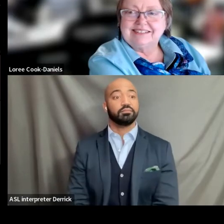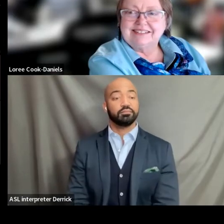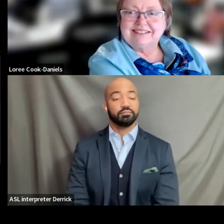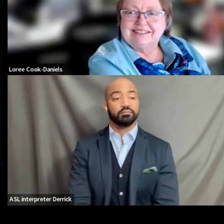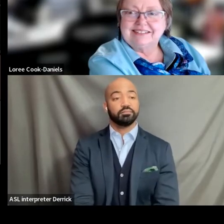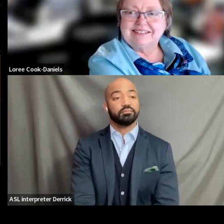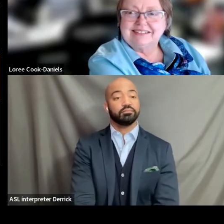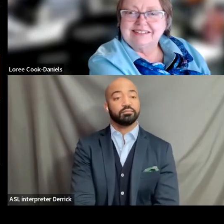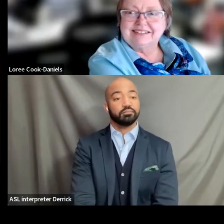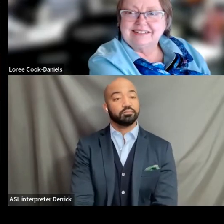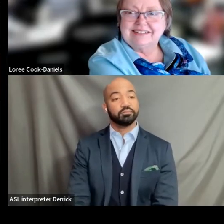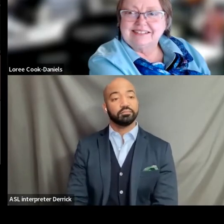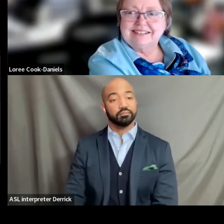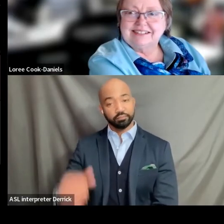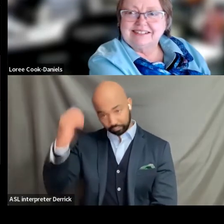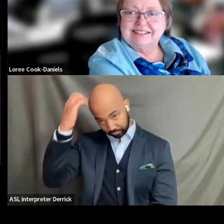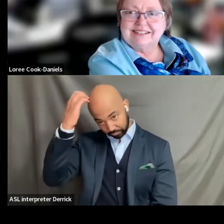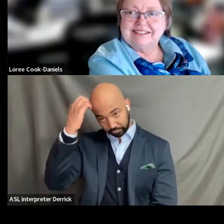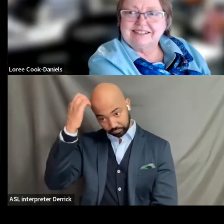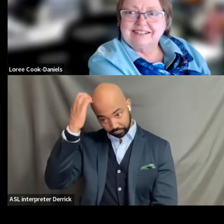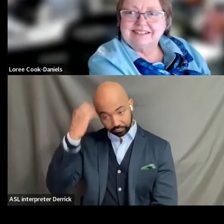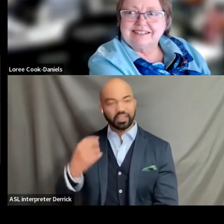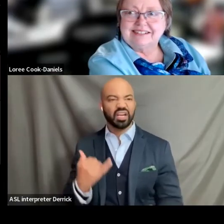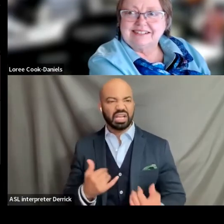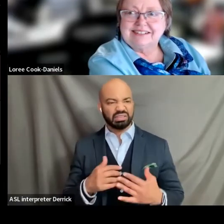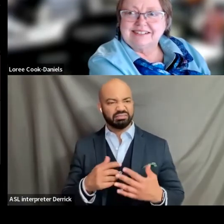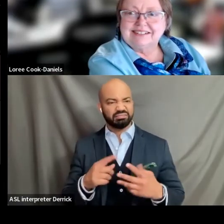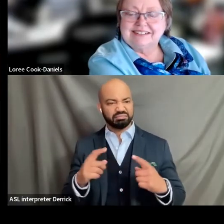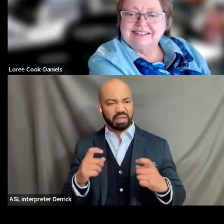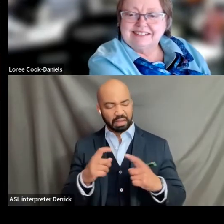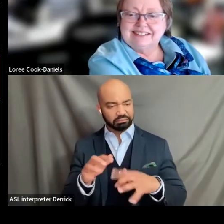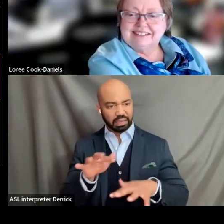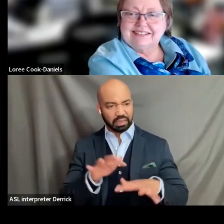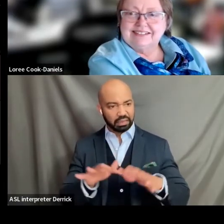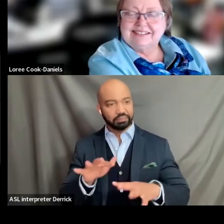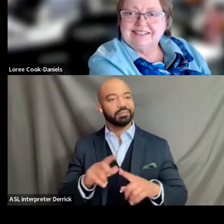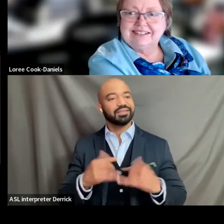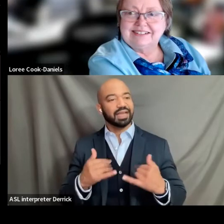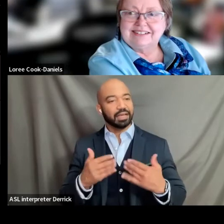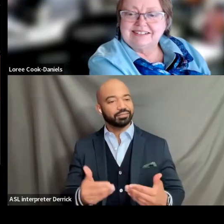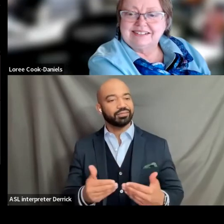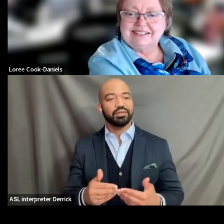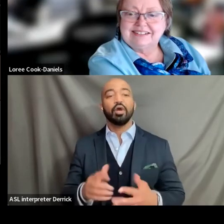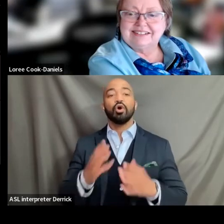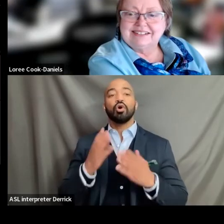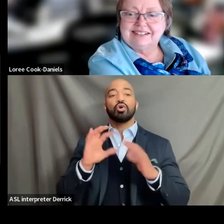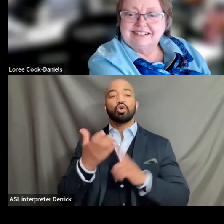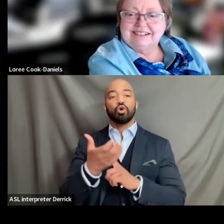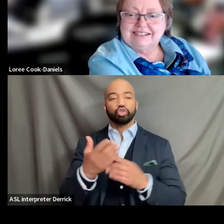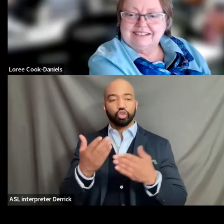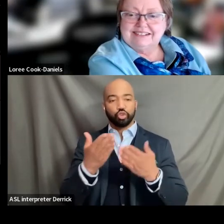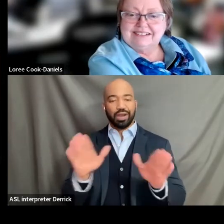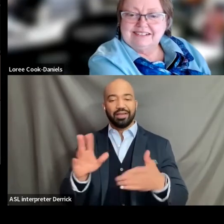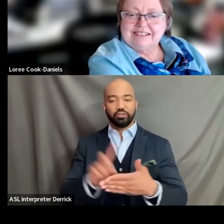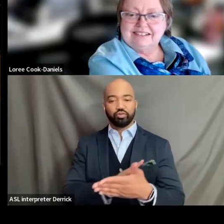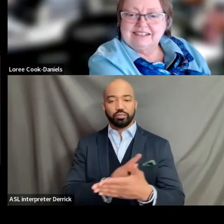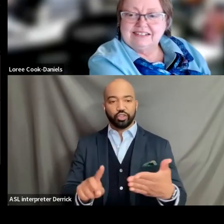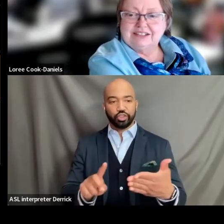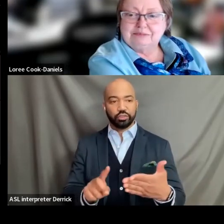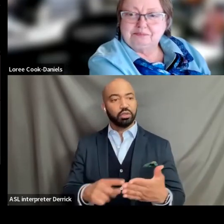Oh and Caleb, now your screen is doing a (scats) on the right. So eight is culture-wide discrimination. What do people think about what can we do